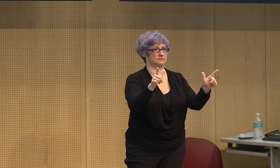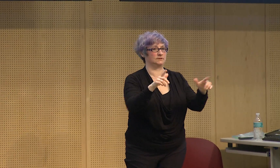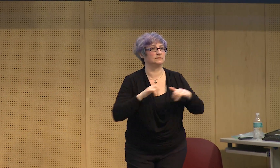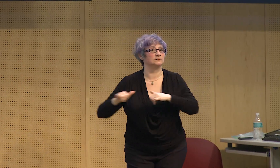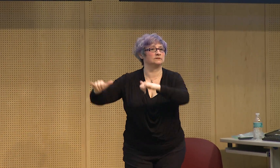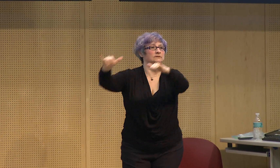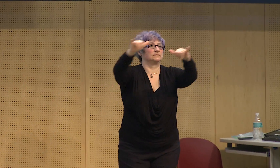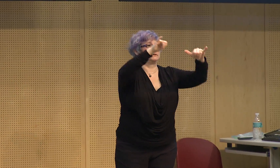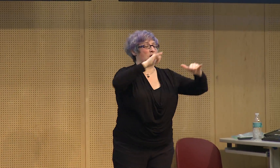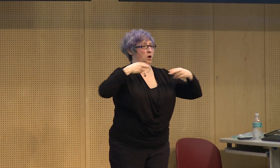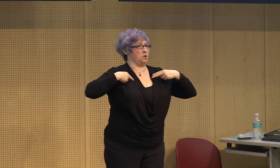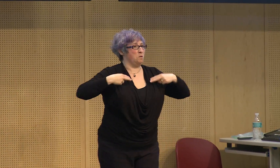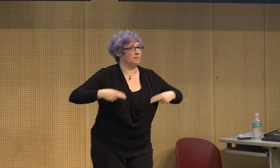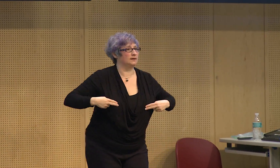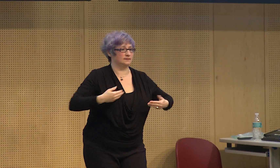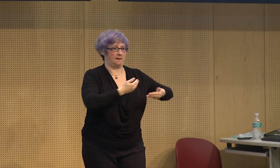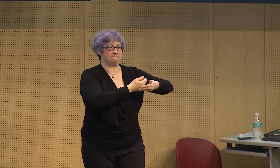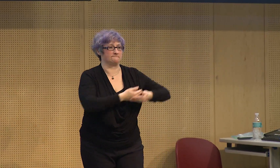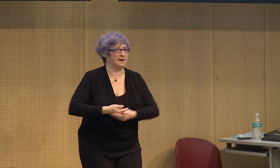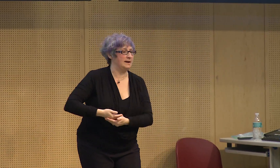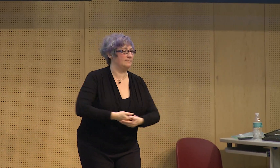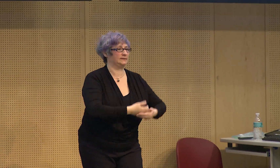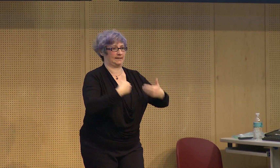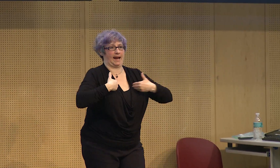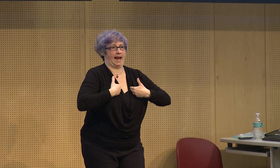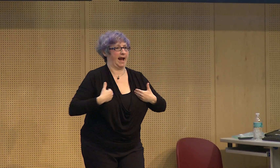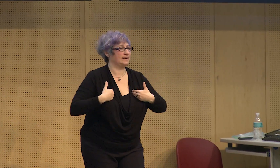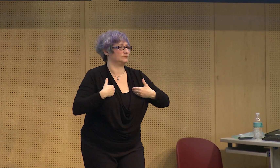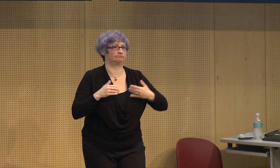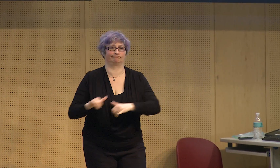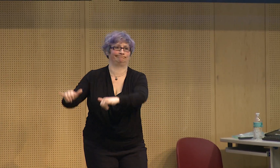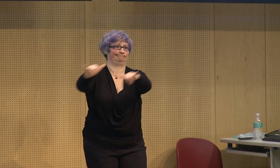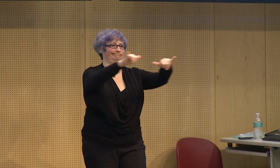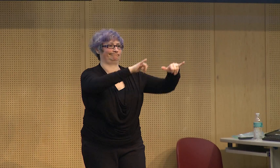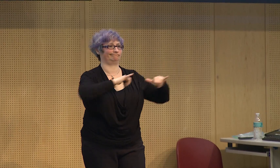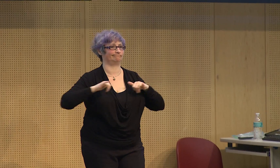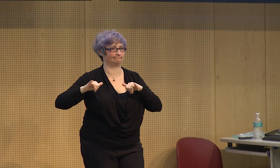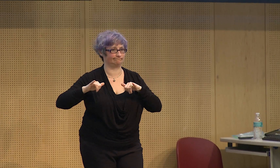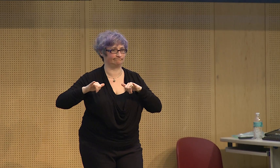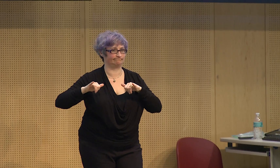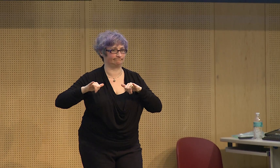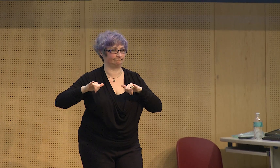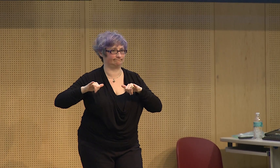The two lower systems do not need any language